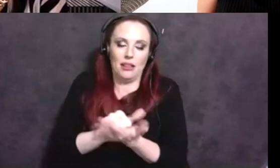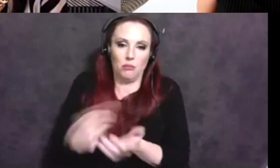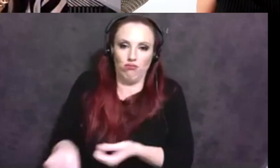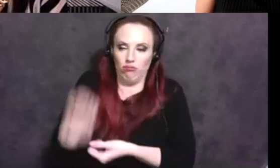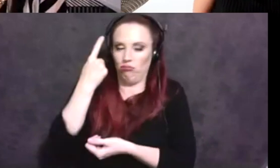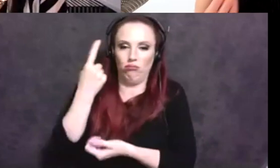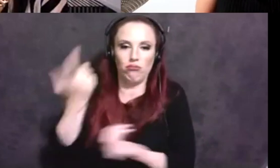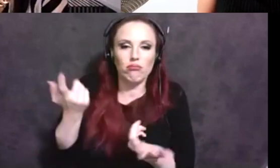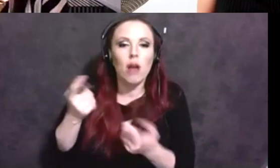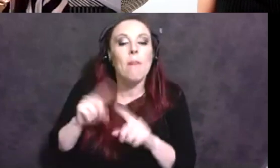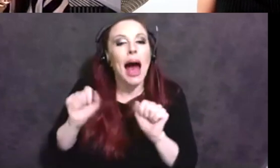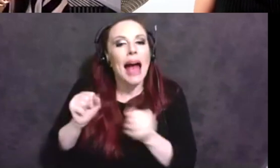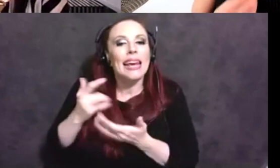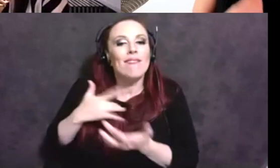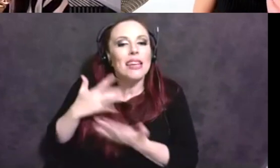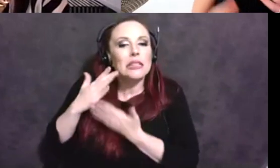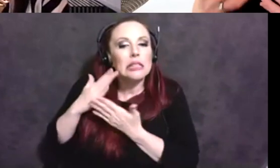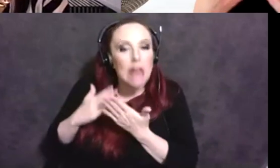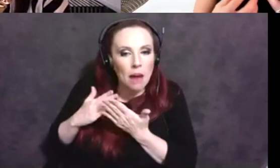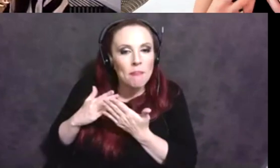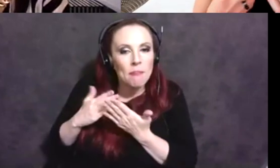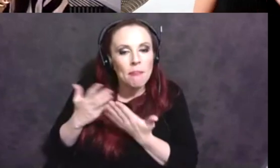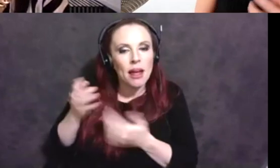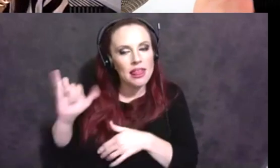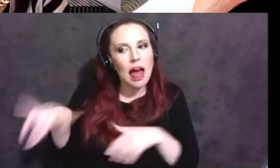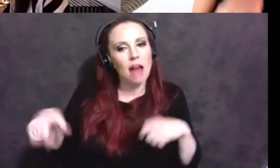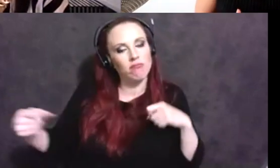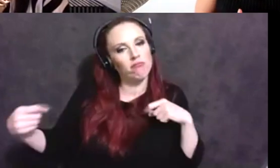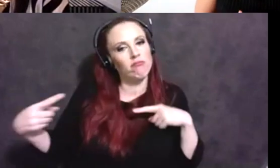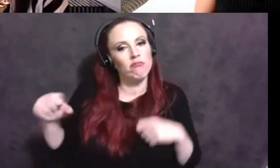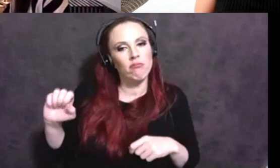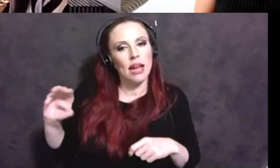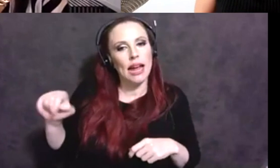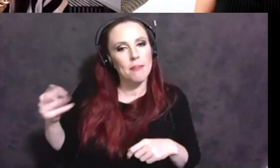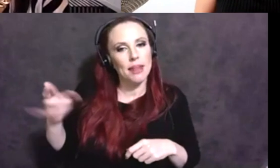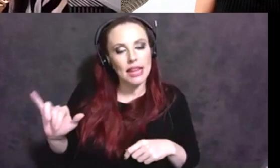obviously I don't -- I have not gone through my life as a Black person. There is no way